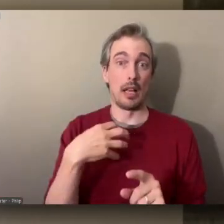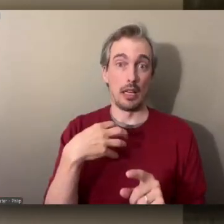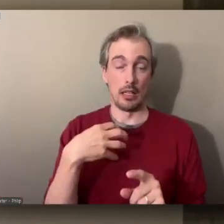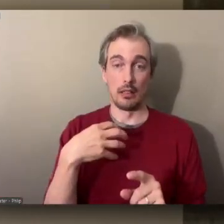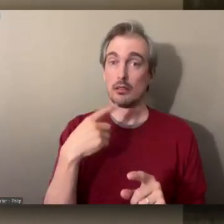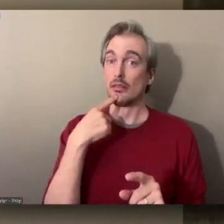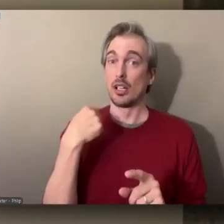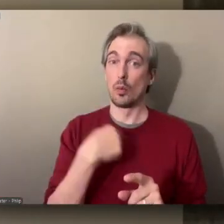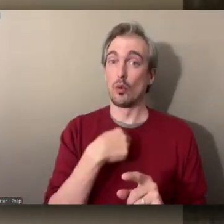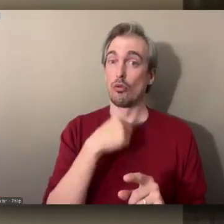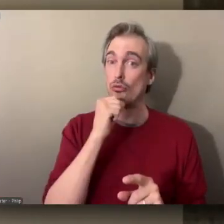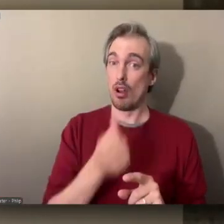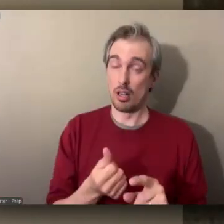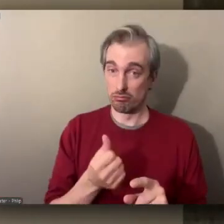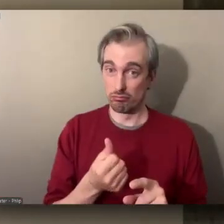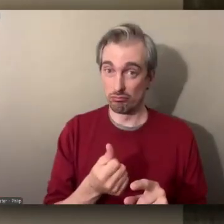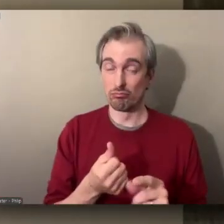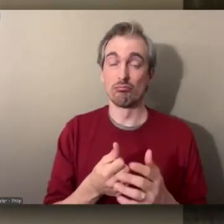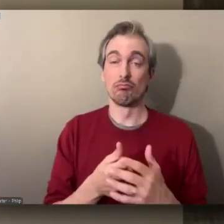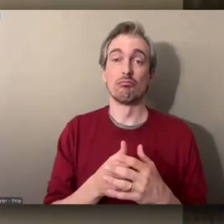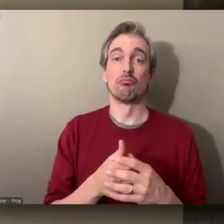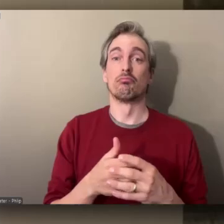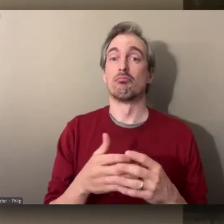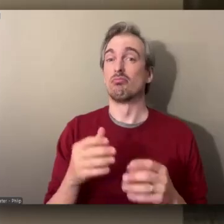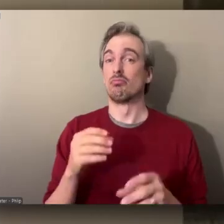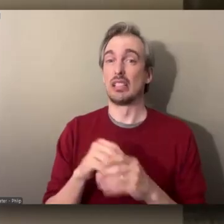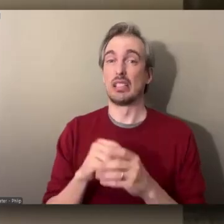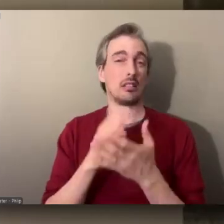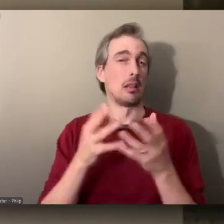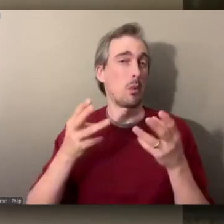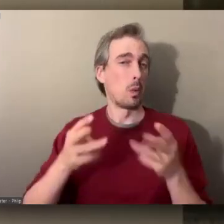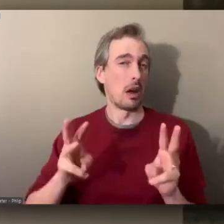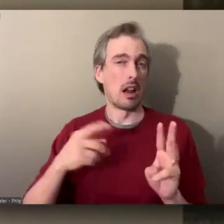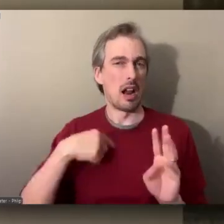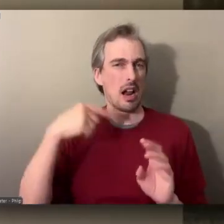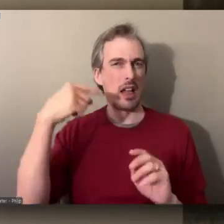accessible in a certain way -- I don't think we would be under a higher requirement to fix that,